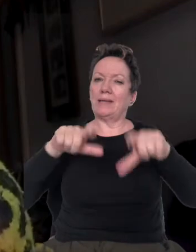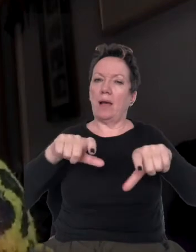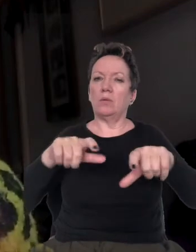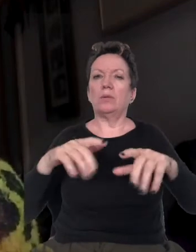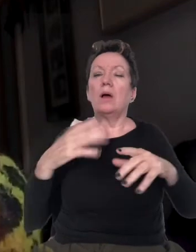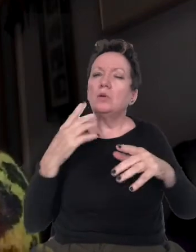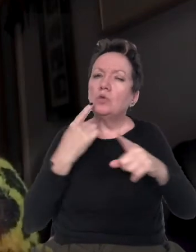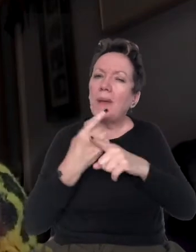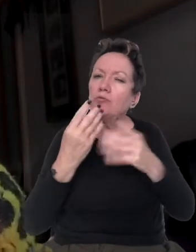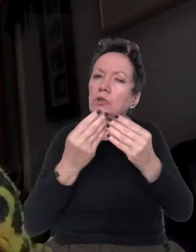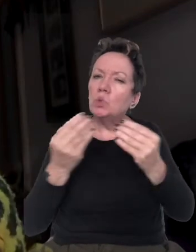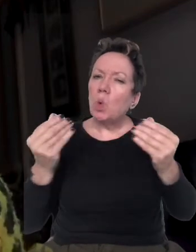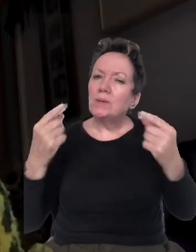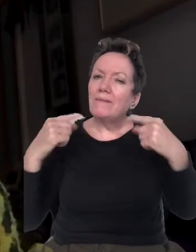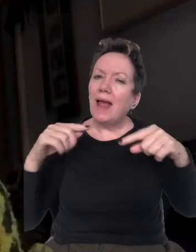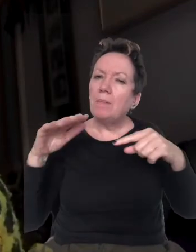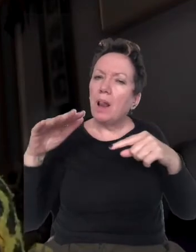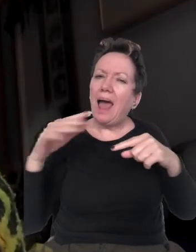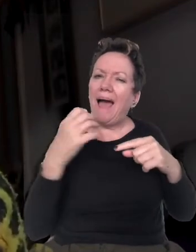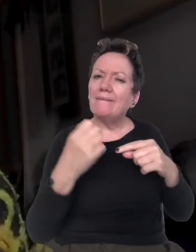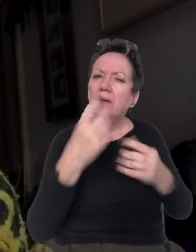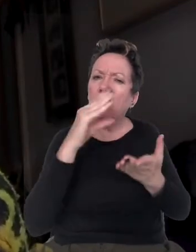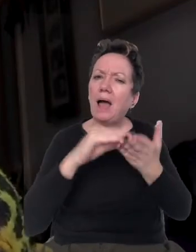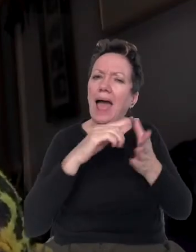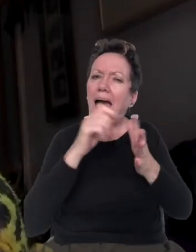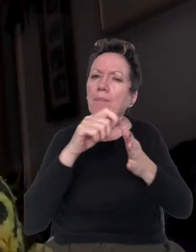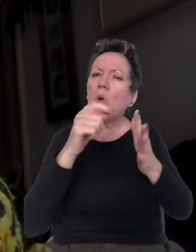So somebody was talking about an app called Padlet, which is a way of